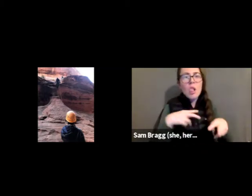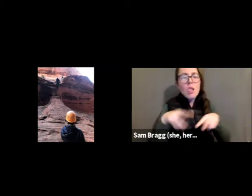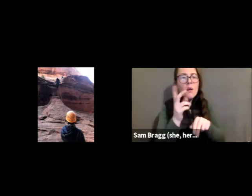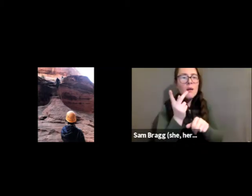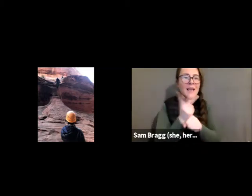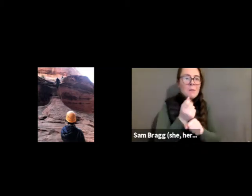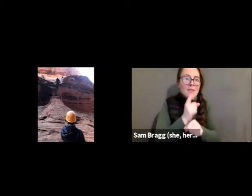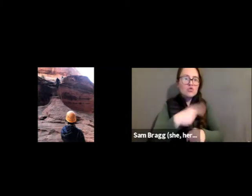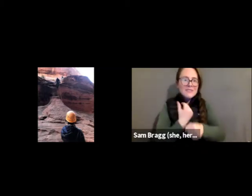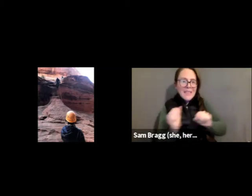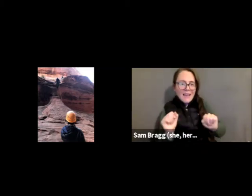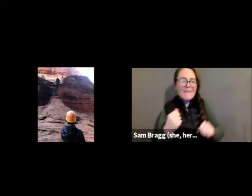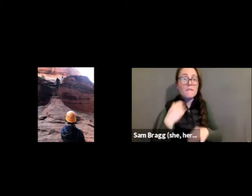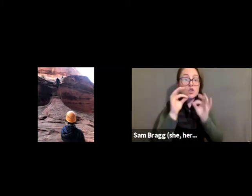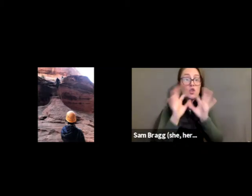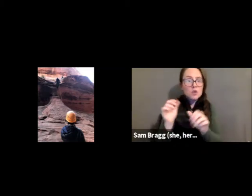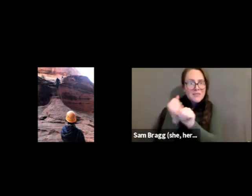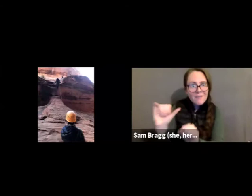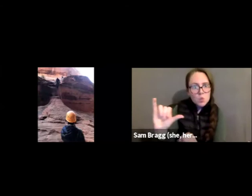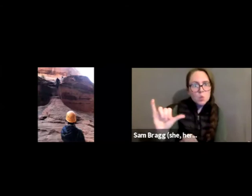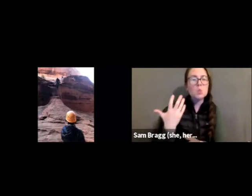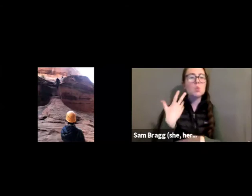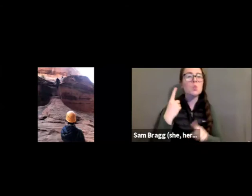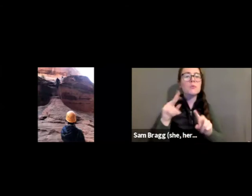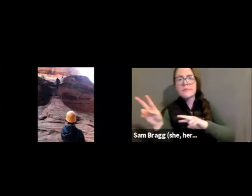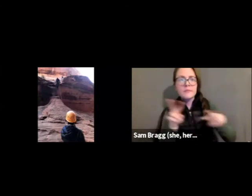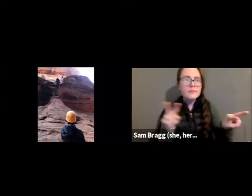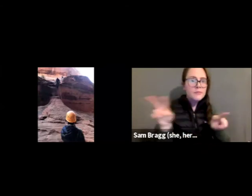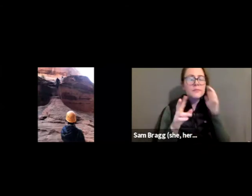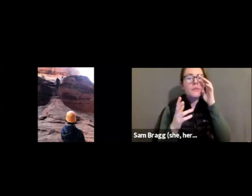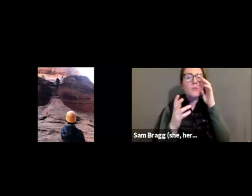and I'm trying to make sure that I stay safe and the interpreter has to stay safe as well.